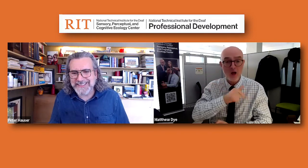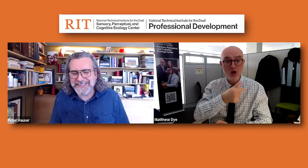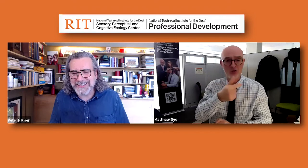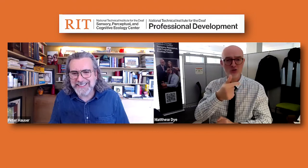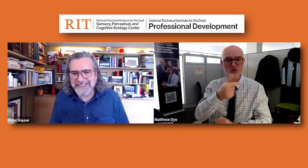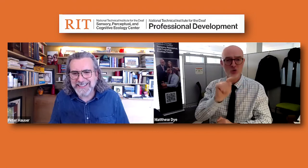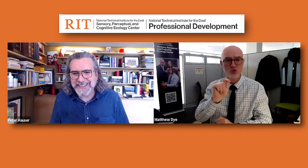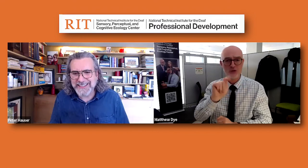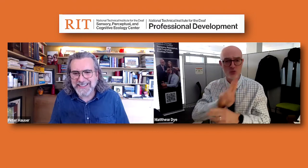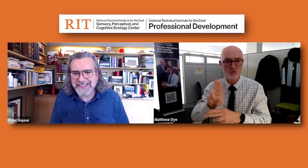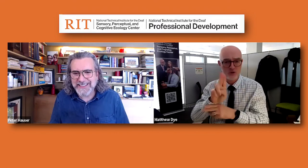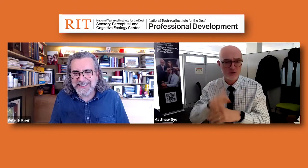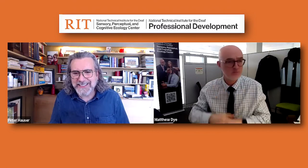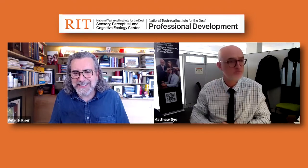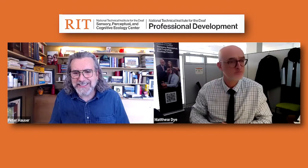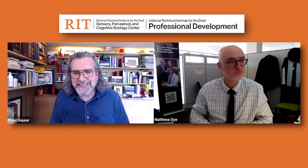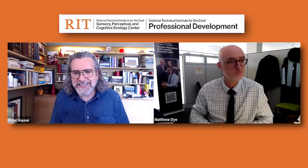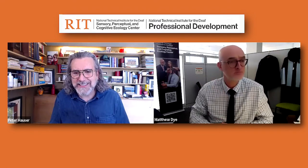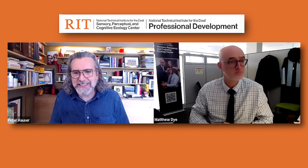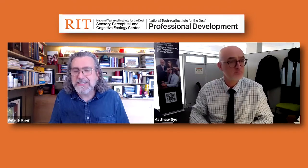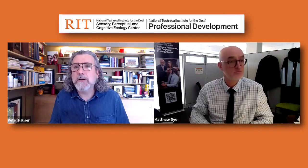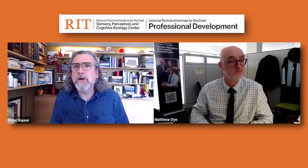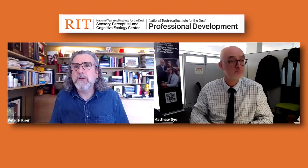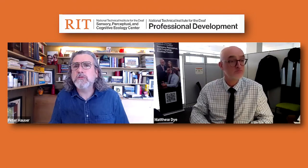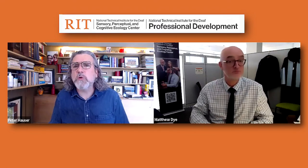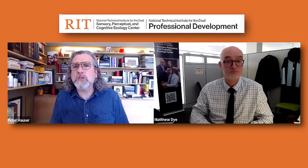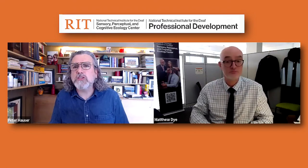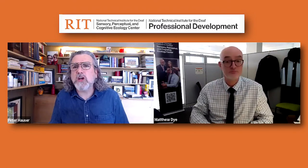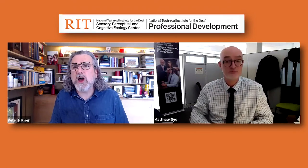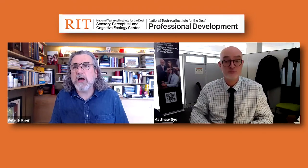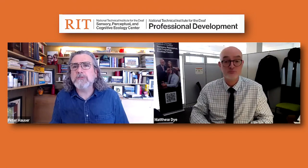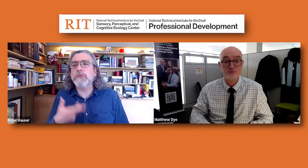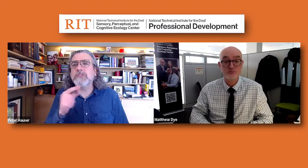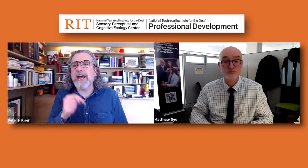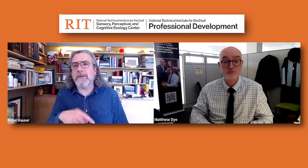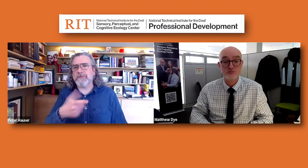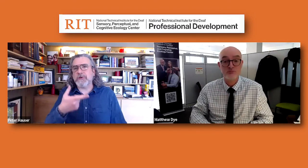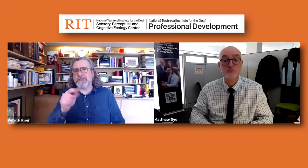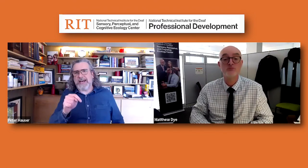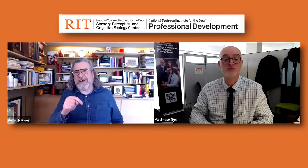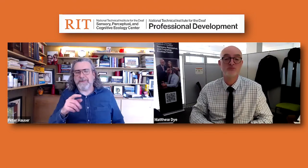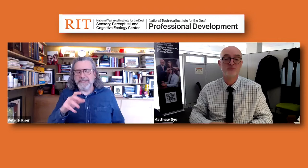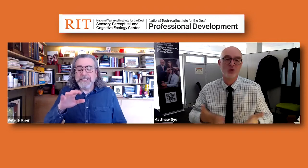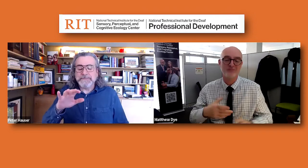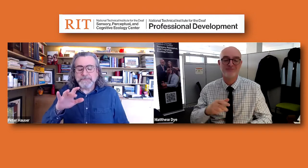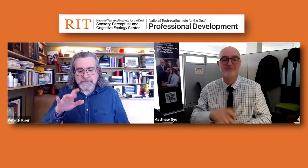at Georgetown University?" Peter: Oh, uh, Georgetown.